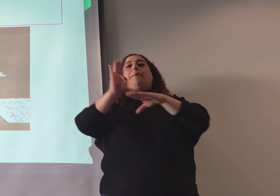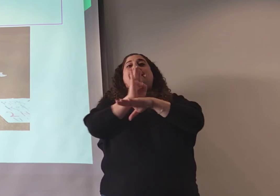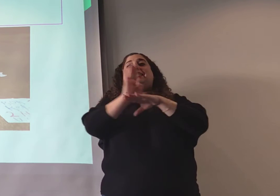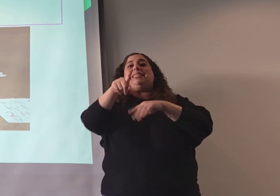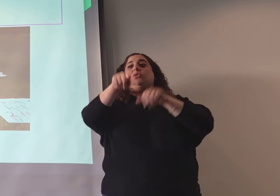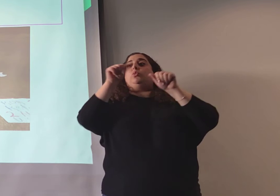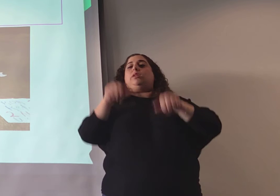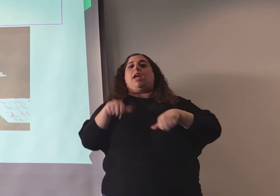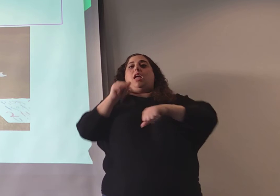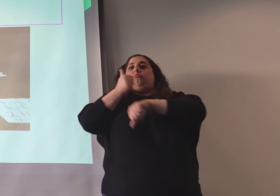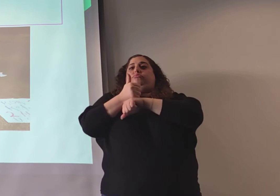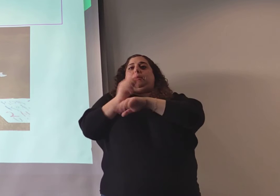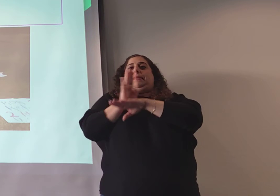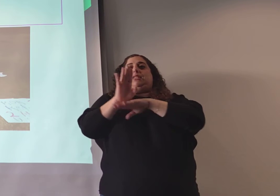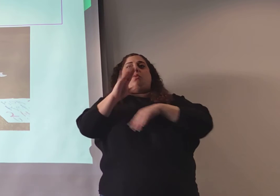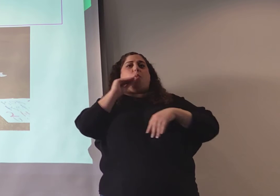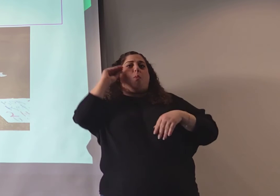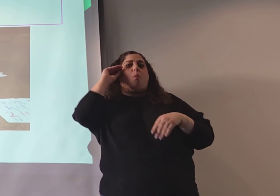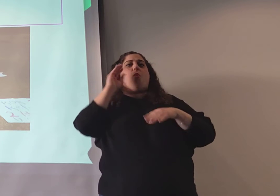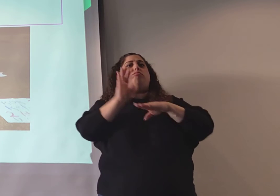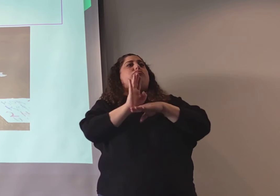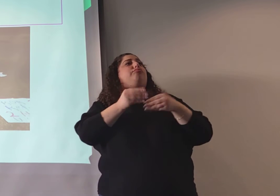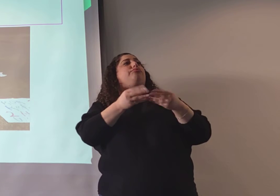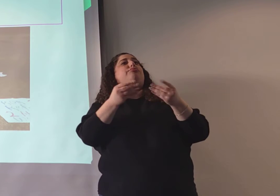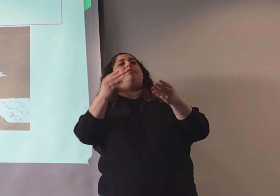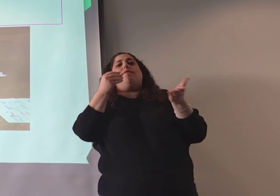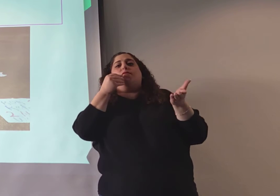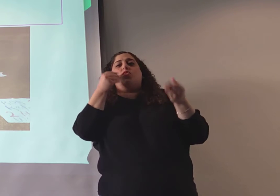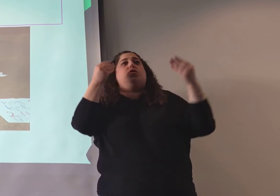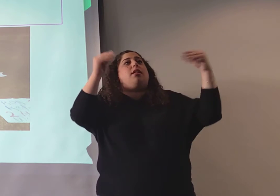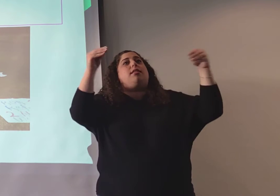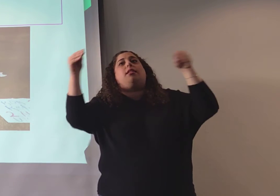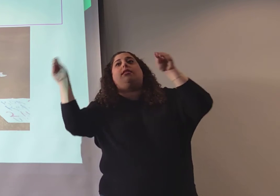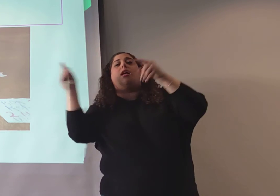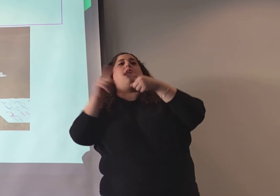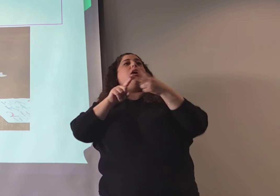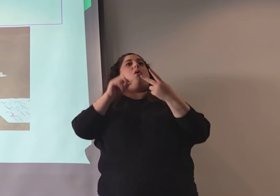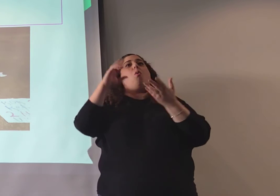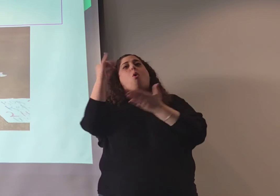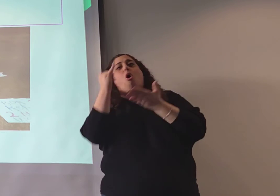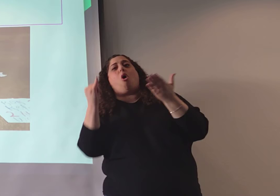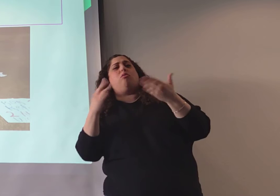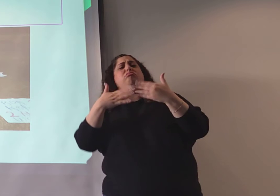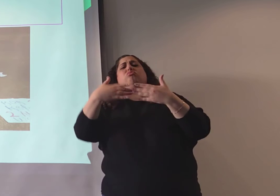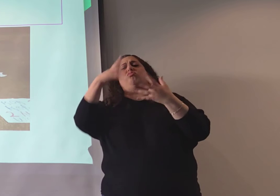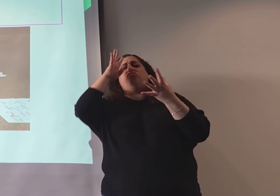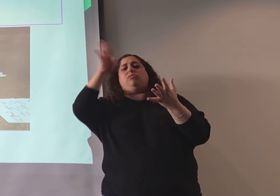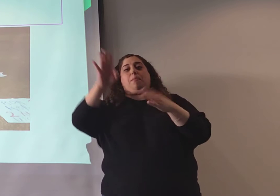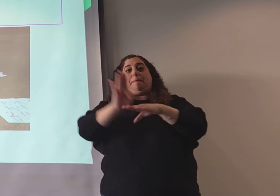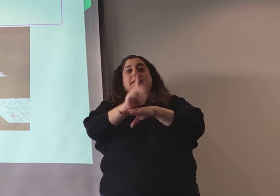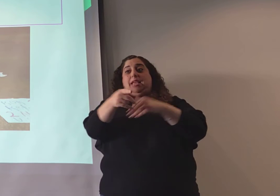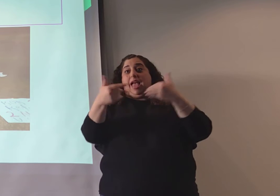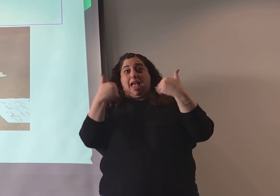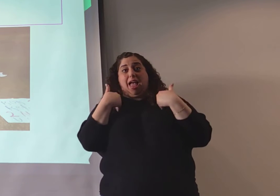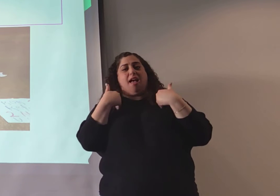You can contact us and maybe we can help you write a letter to your landlord and explaining